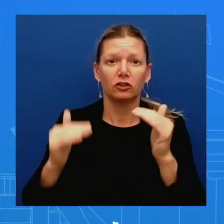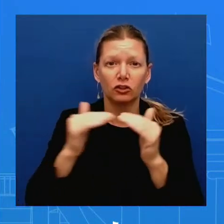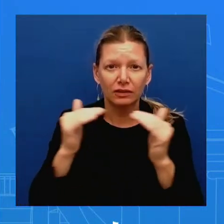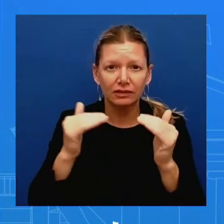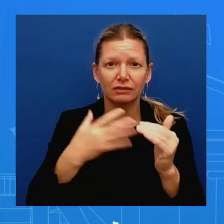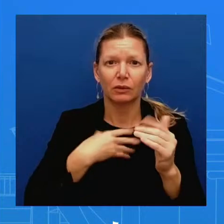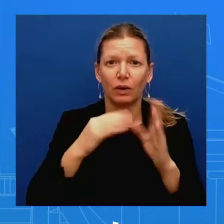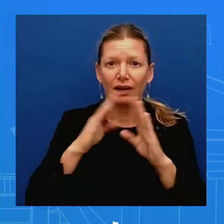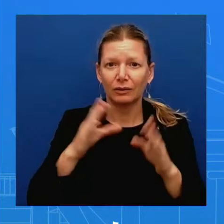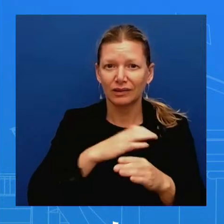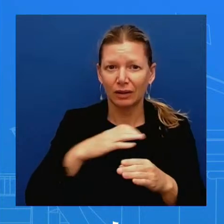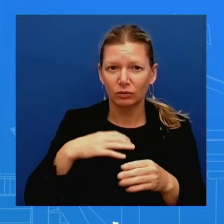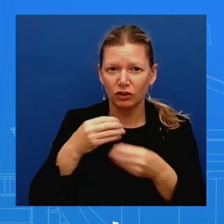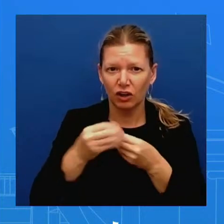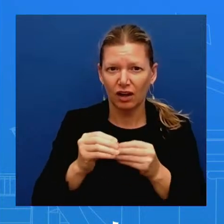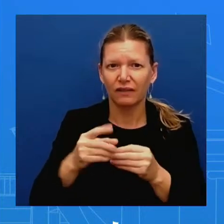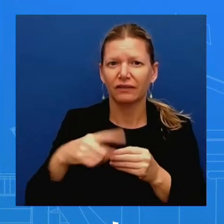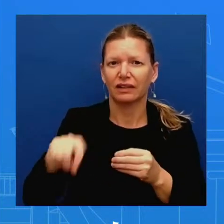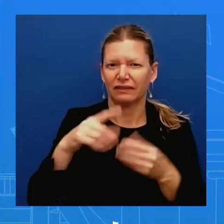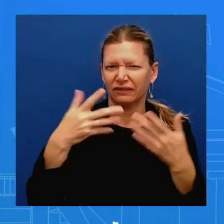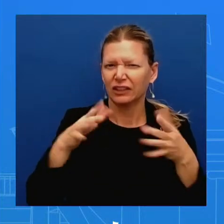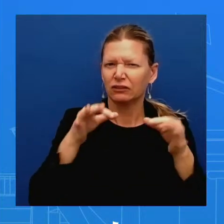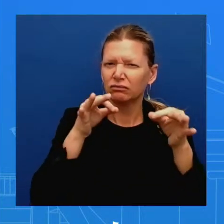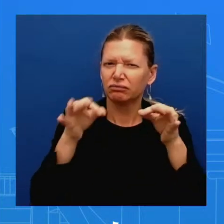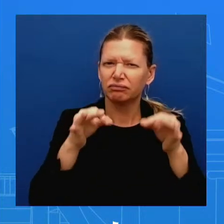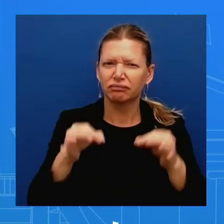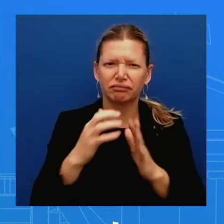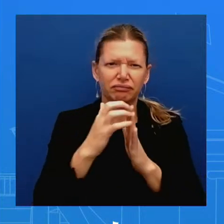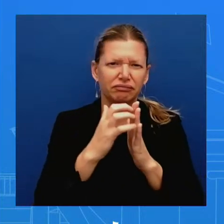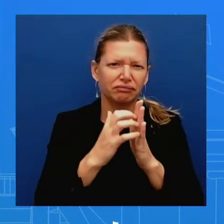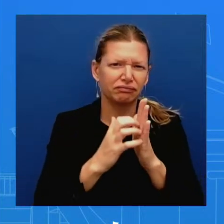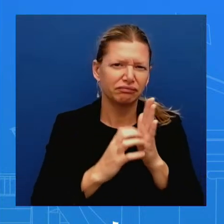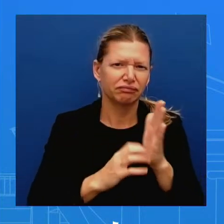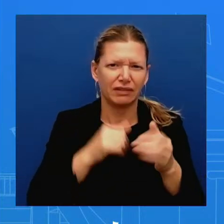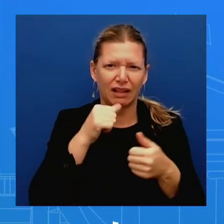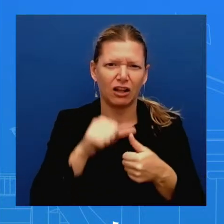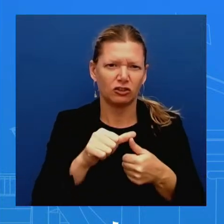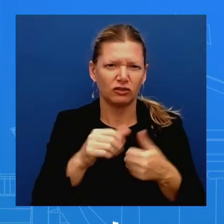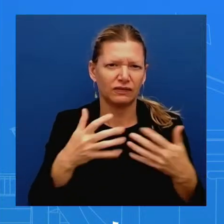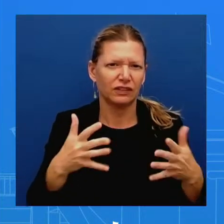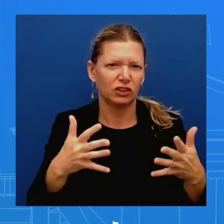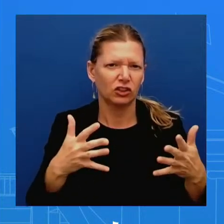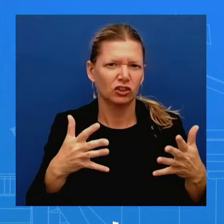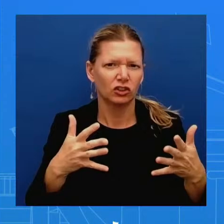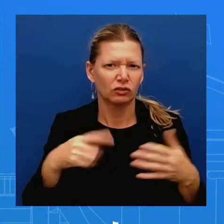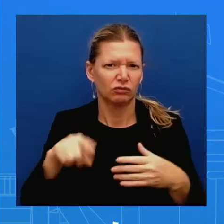on this issue and, like I said, that you have seen. And so -- so, when it comes to anything further